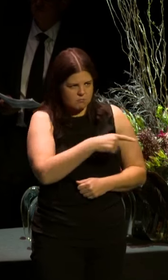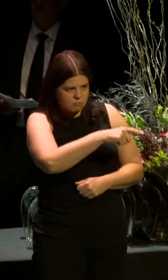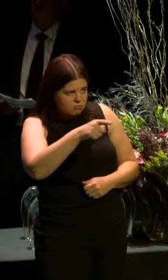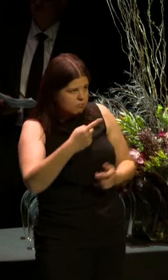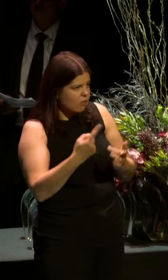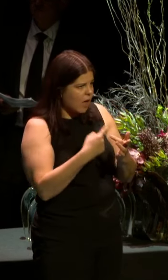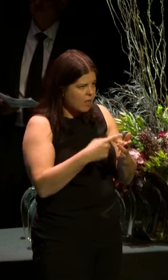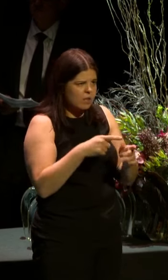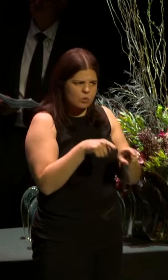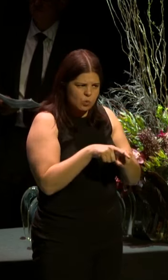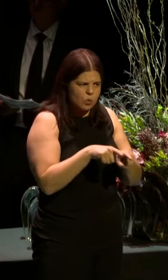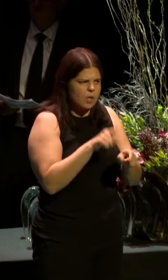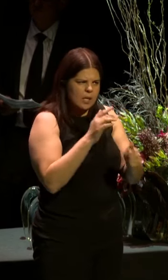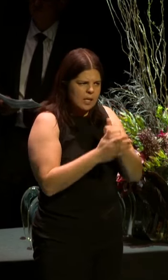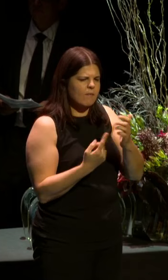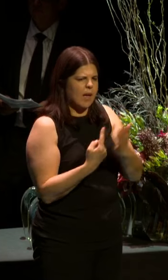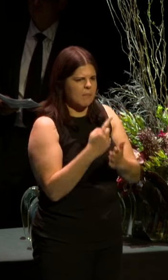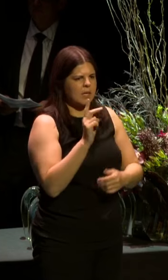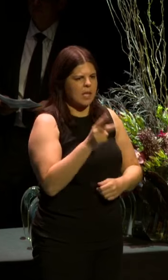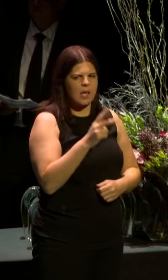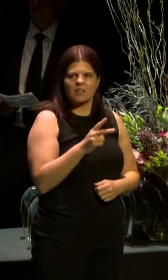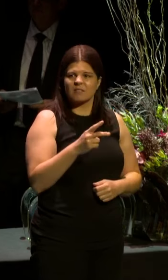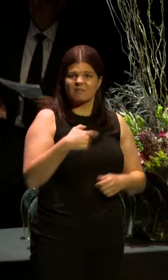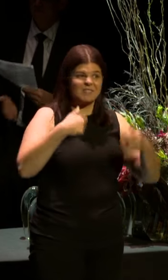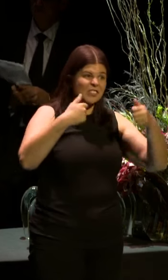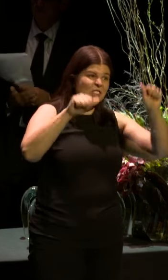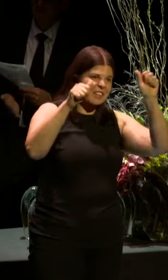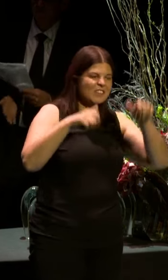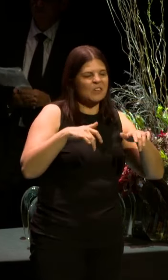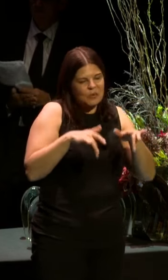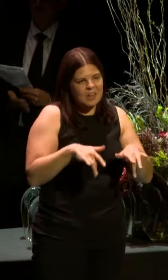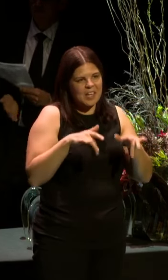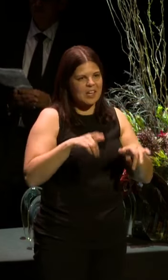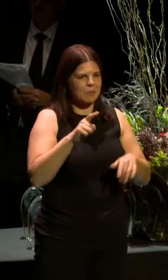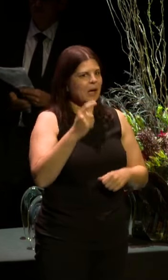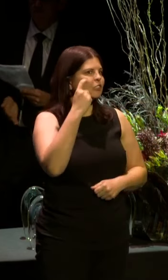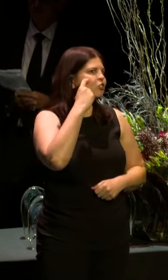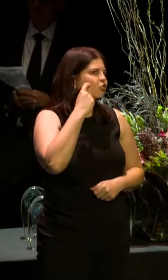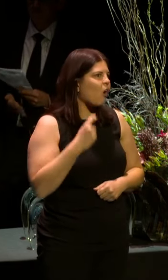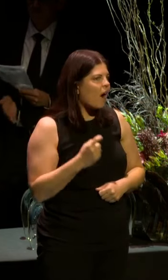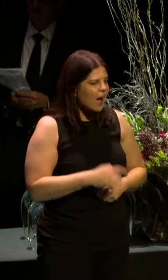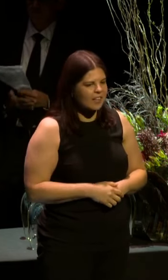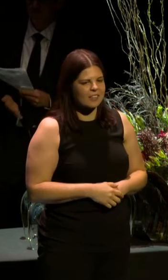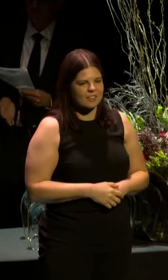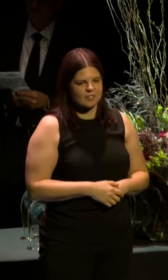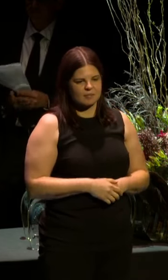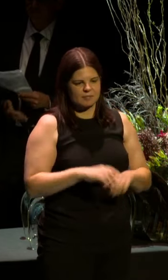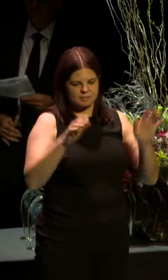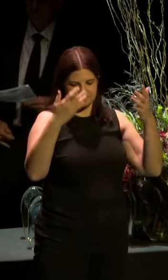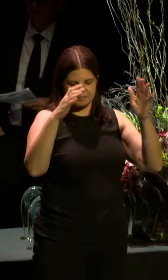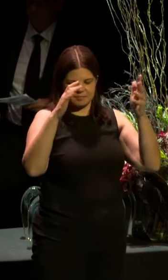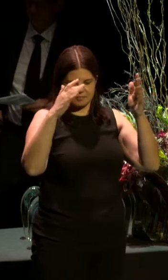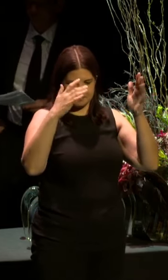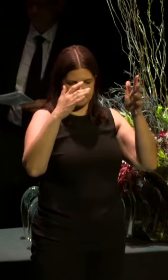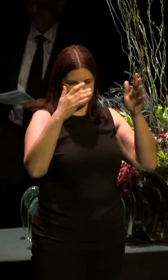I don't know I've really achieved that, but I am giving it my best shot.